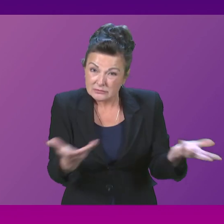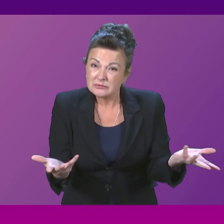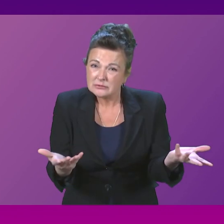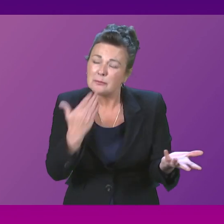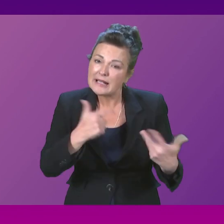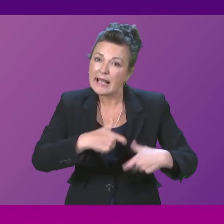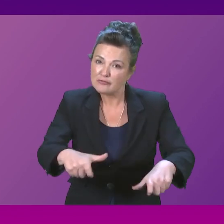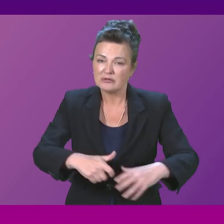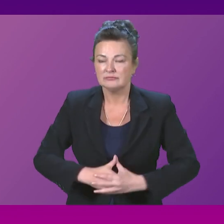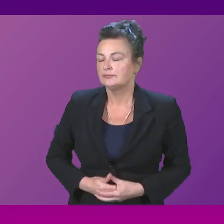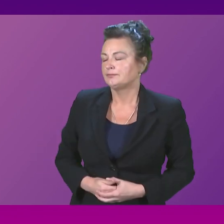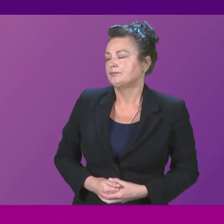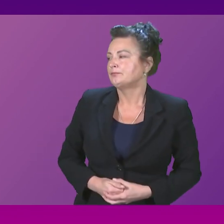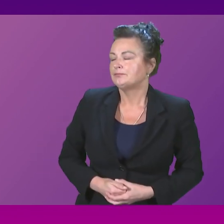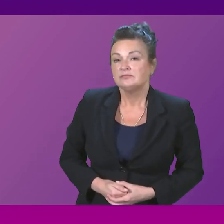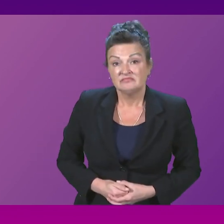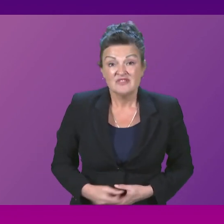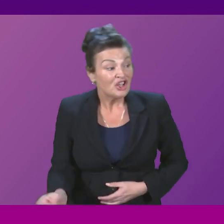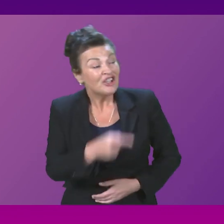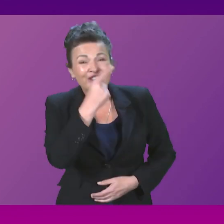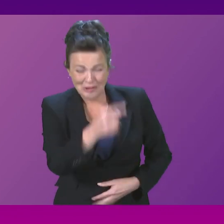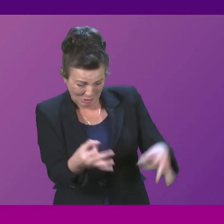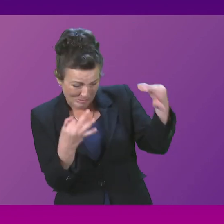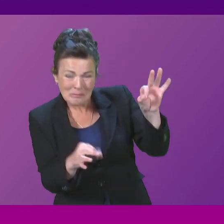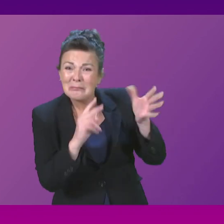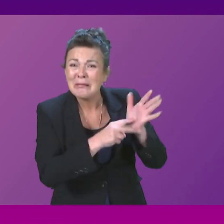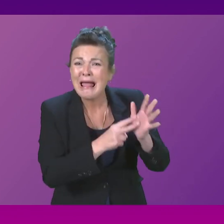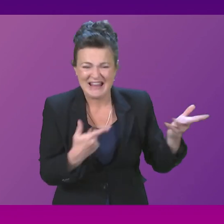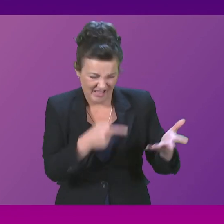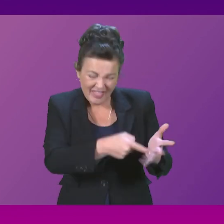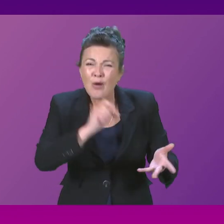On the First Minister’s flimsy plan and the disaster that it would create for Scotland,